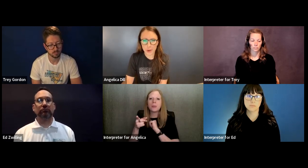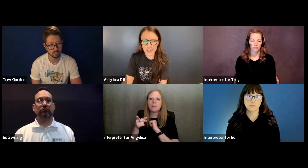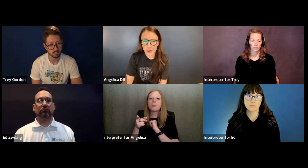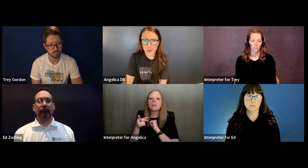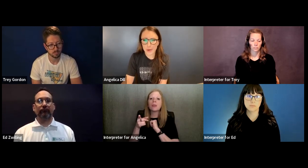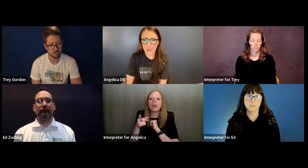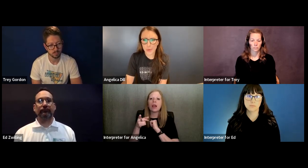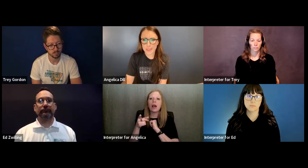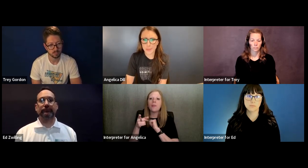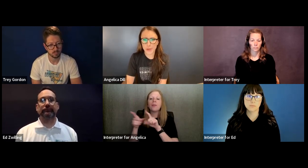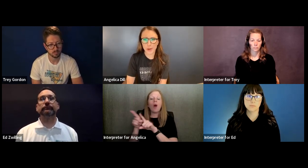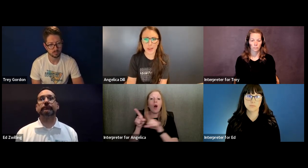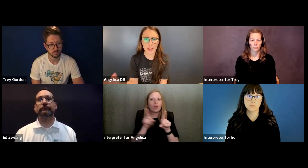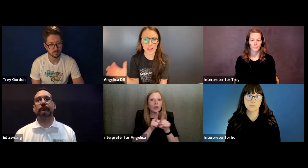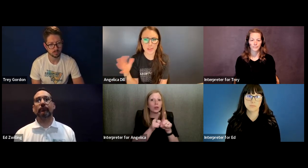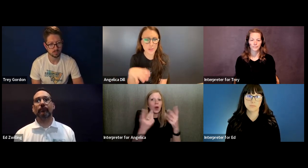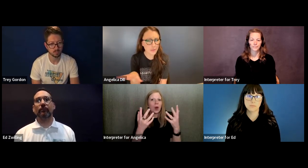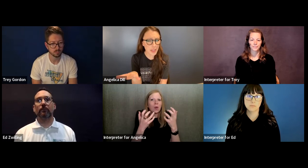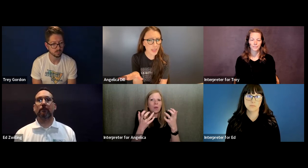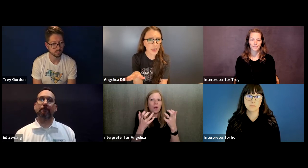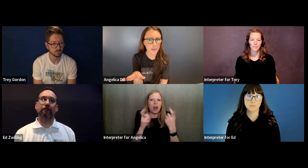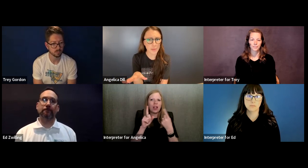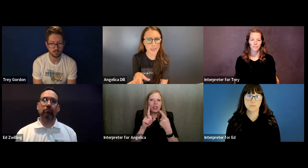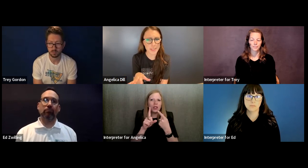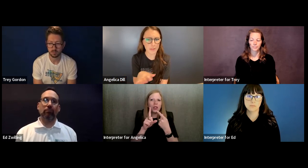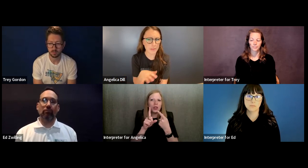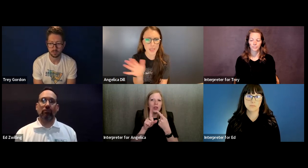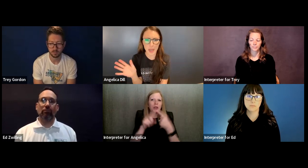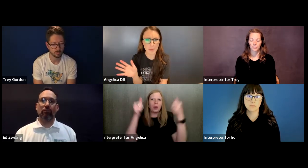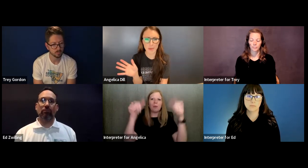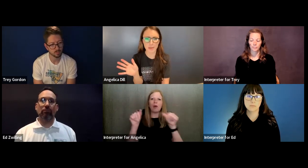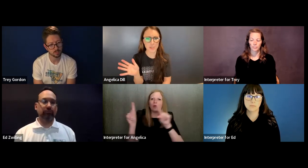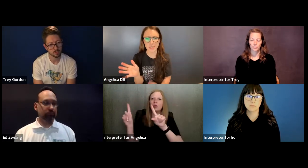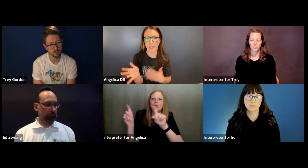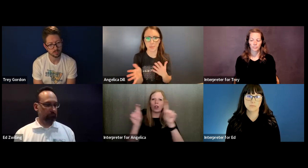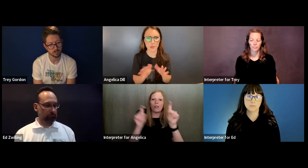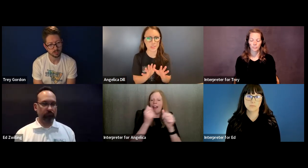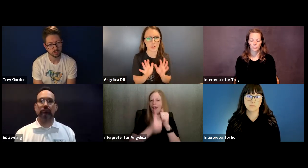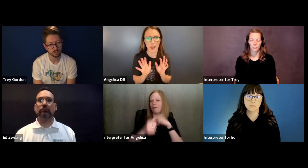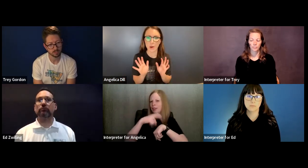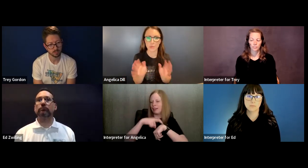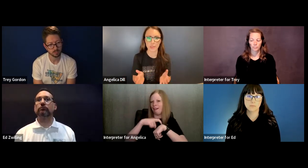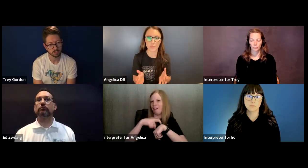also we wanted to put out a survey we put this out every time just to get a pulse on how things